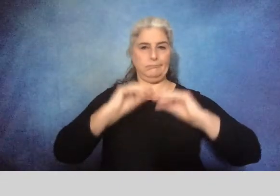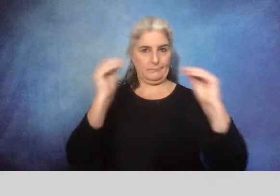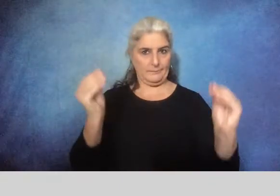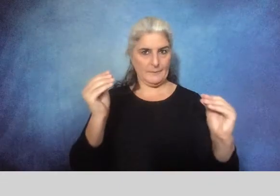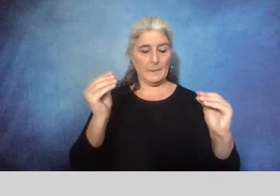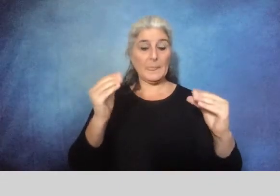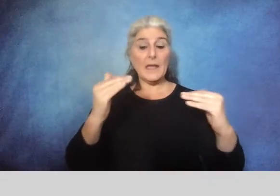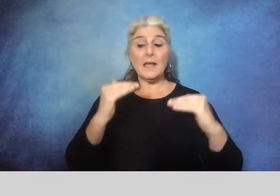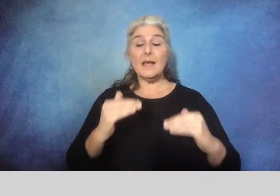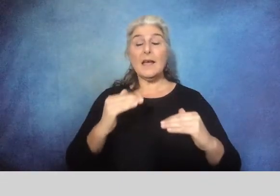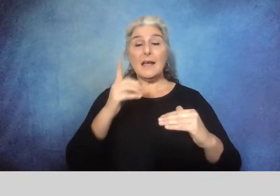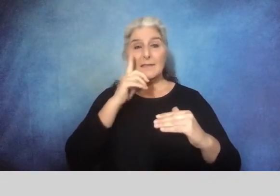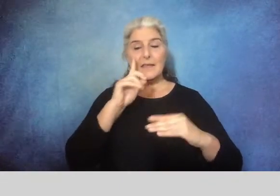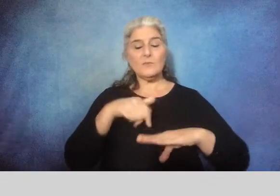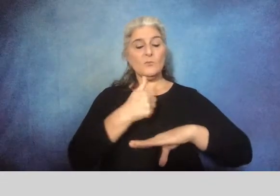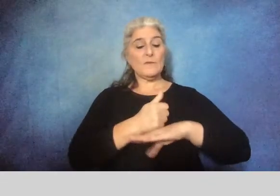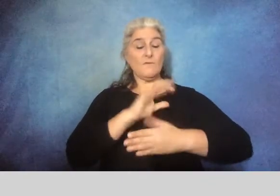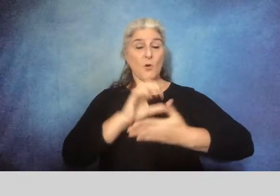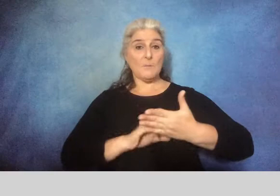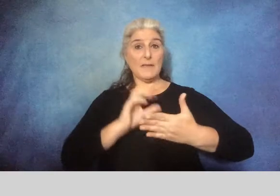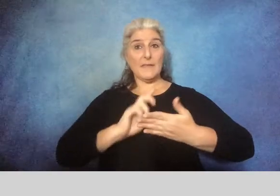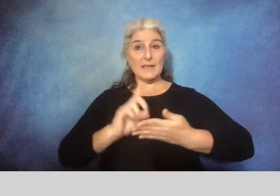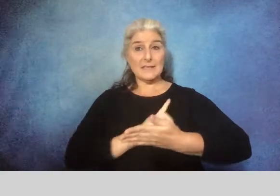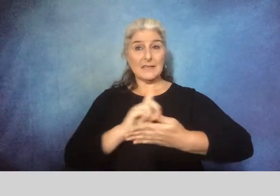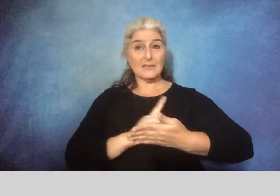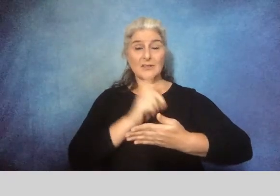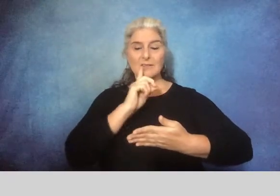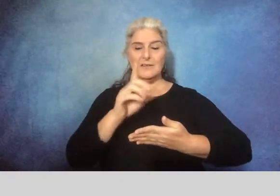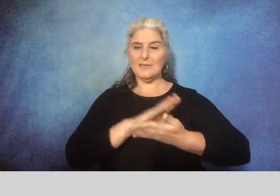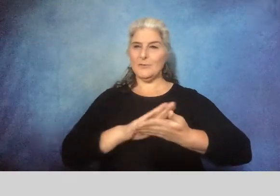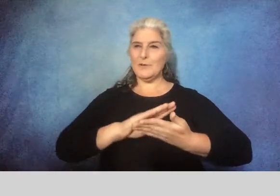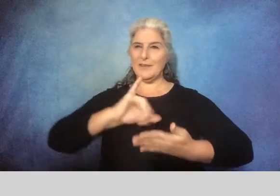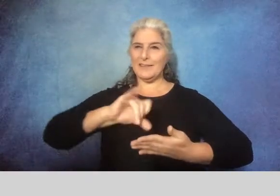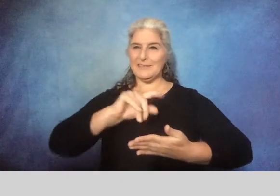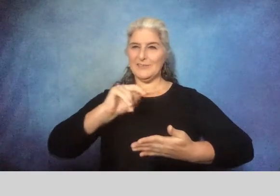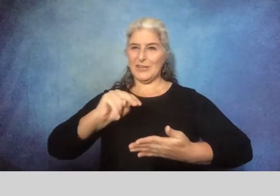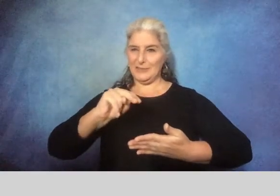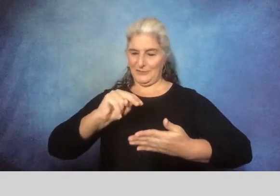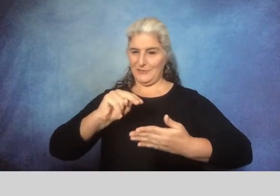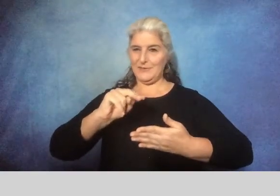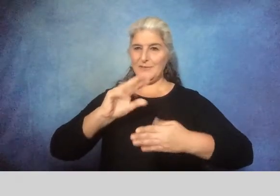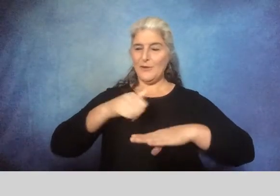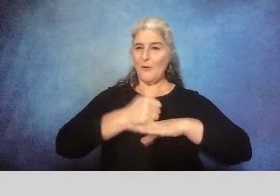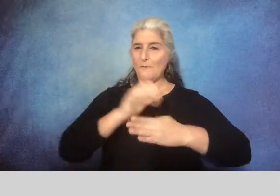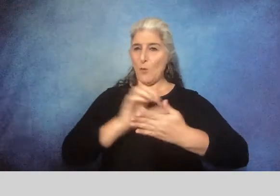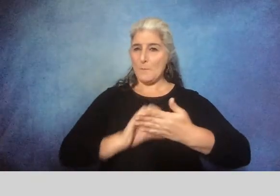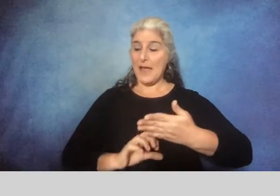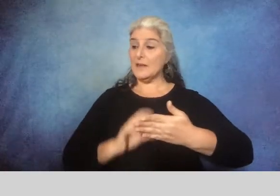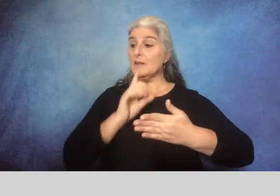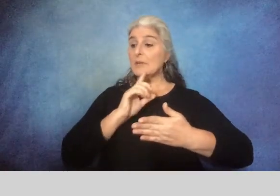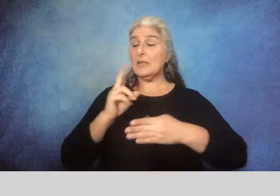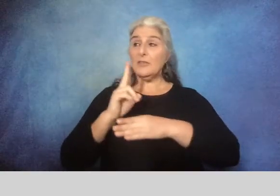And then we format a dictionary into a nice JSON format. And if the user has asked us to colorize,